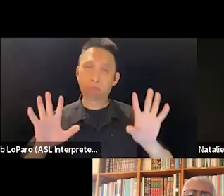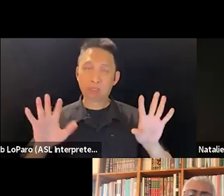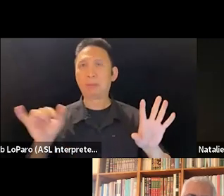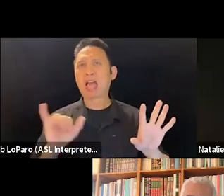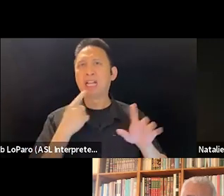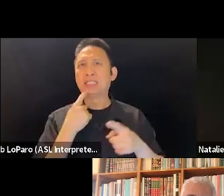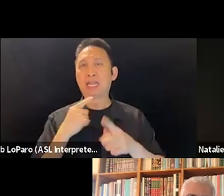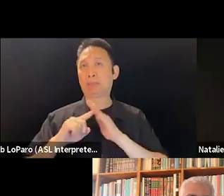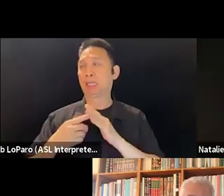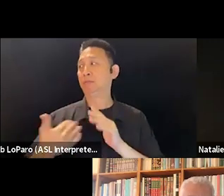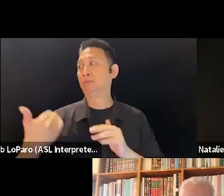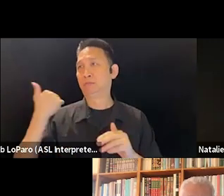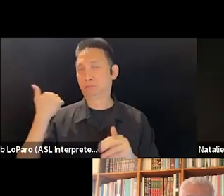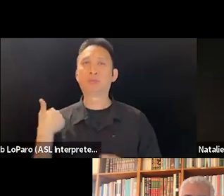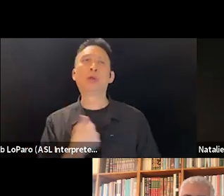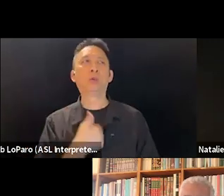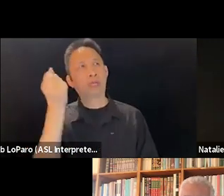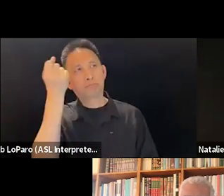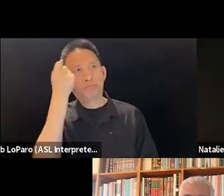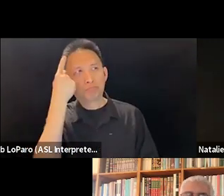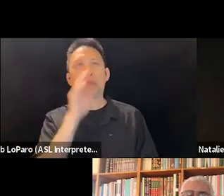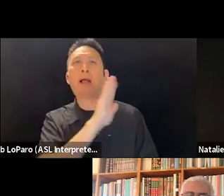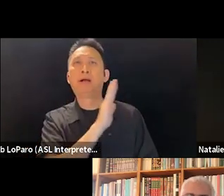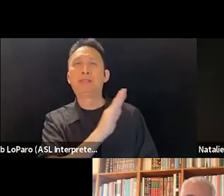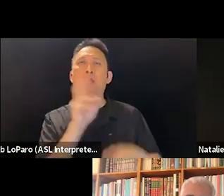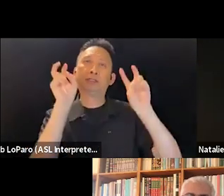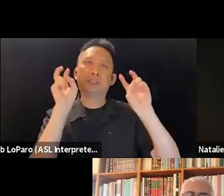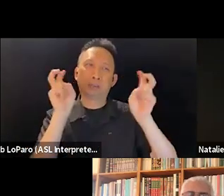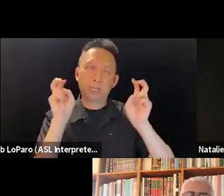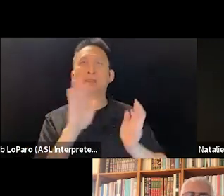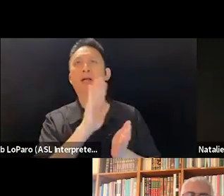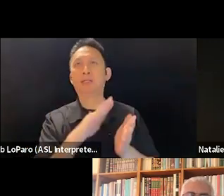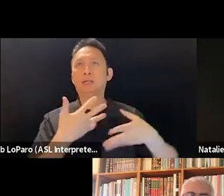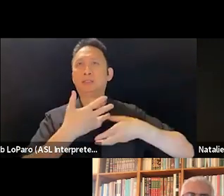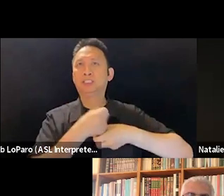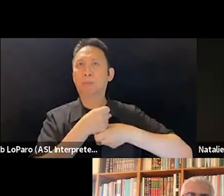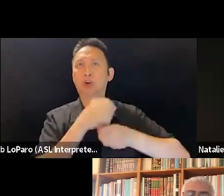we knew exactly this project or this subject, it does fit with our requirement,